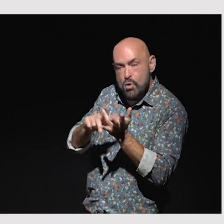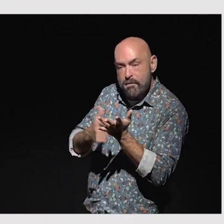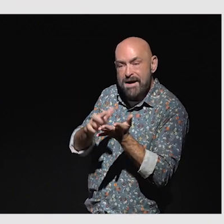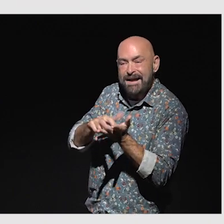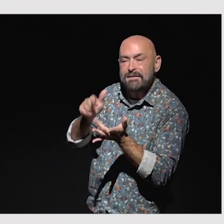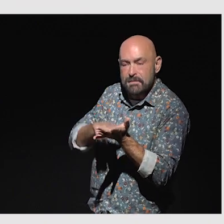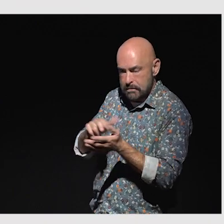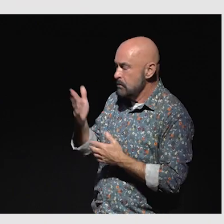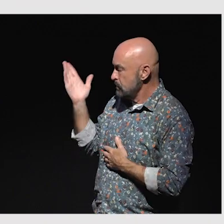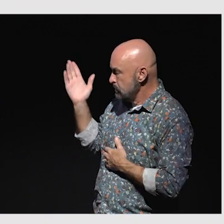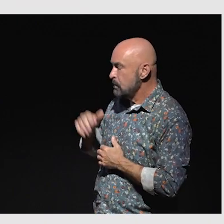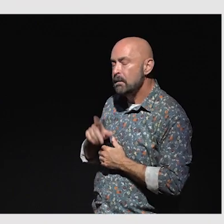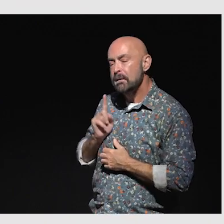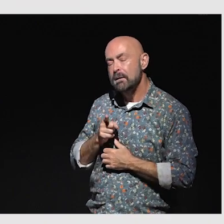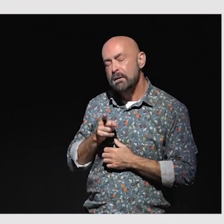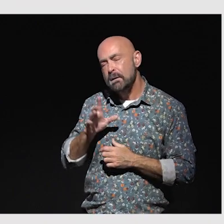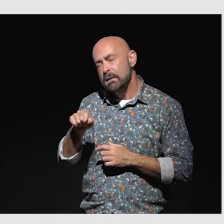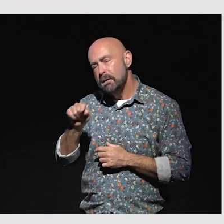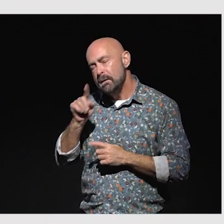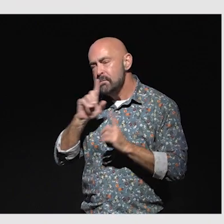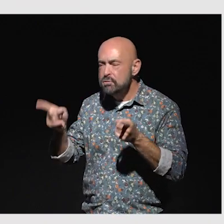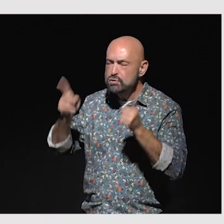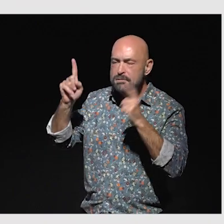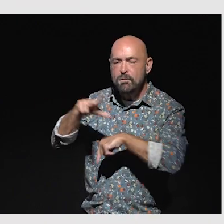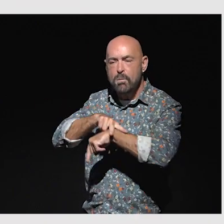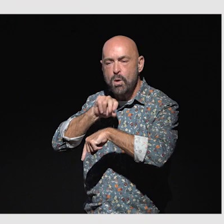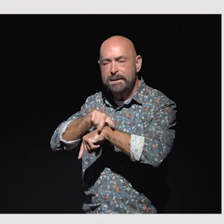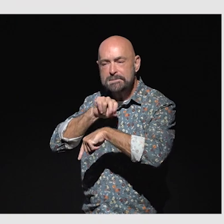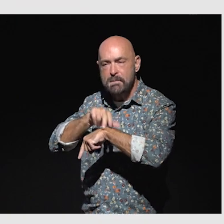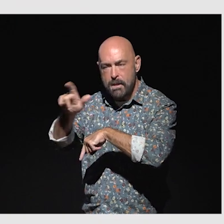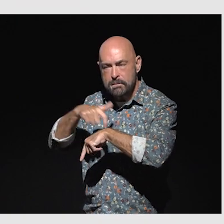who was the chief of police in French Rome